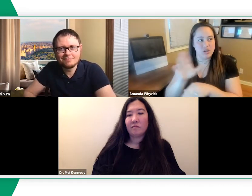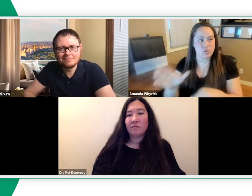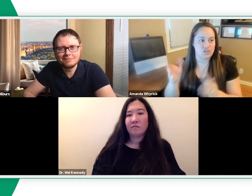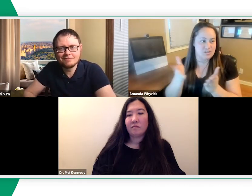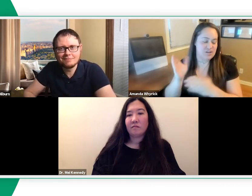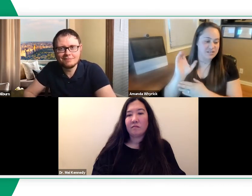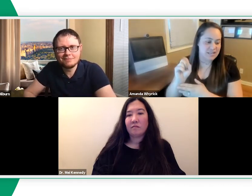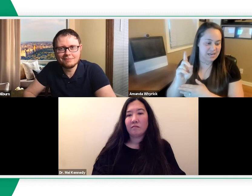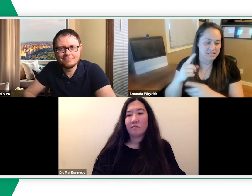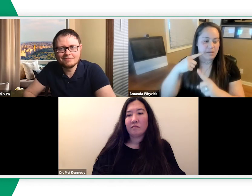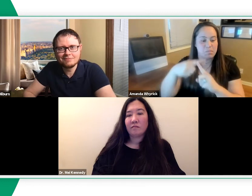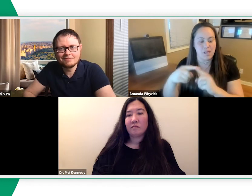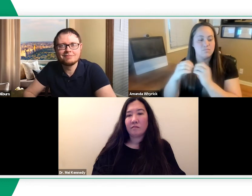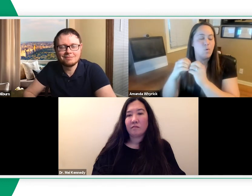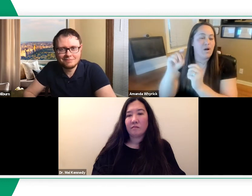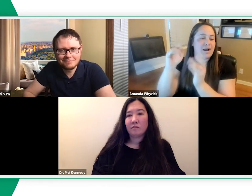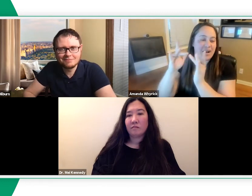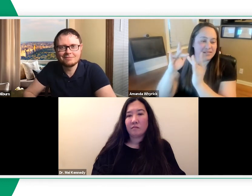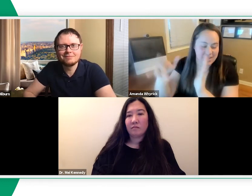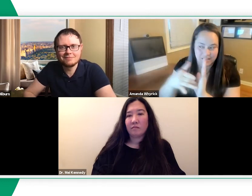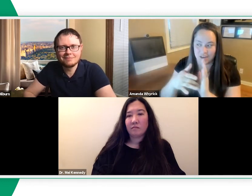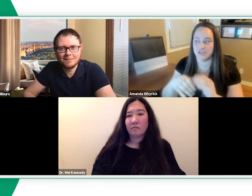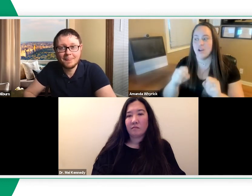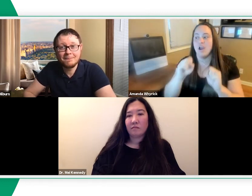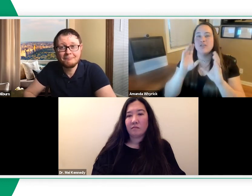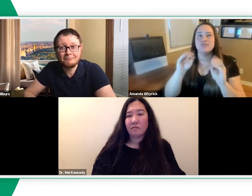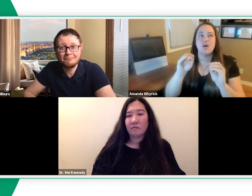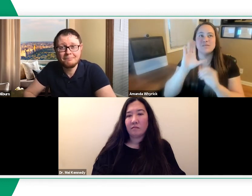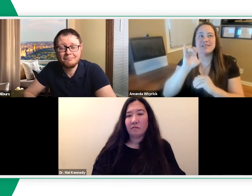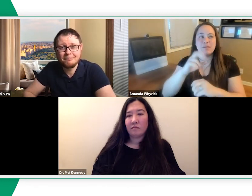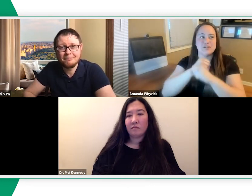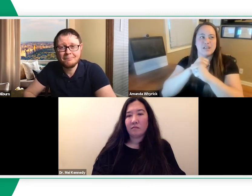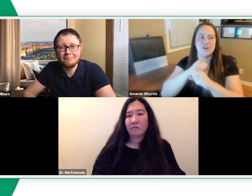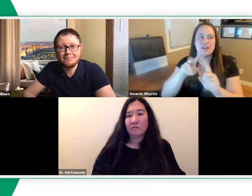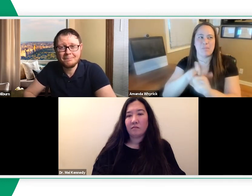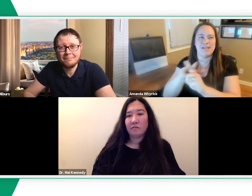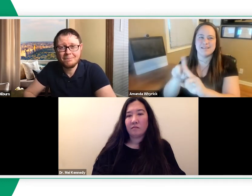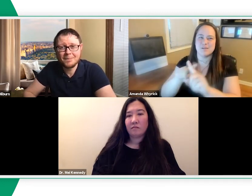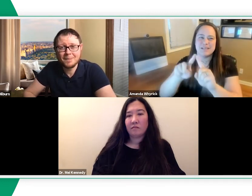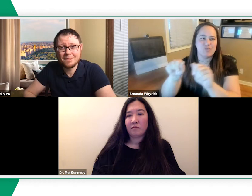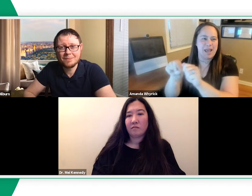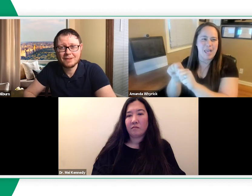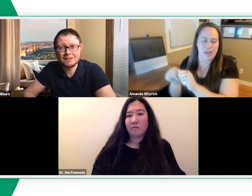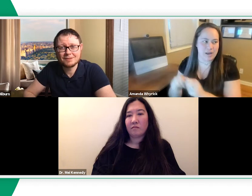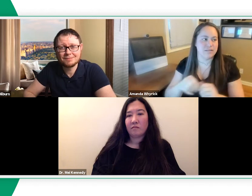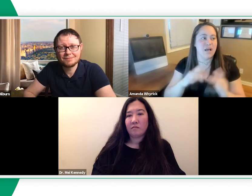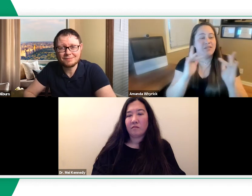here at CSD plus more at Contact Centers. So, cybersecurity applies to different areas.